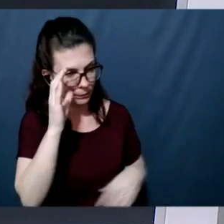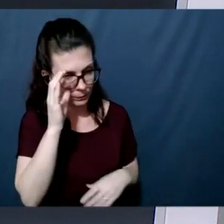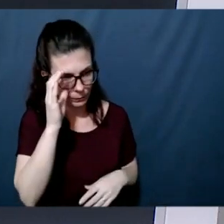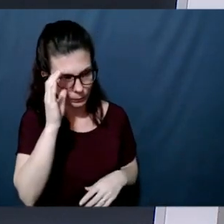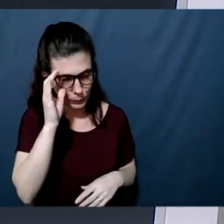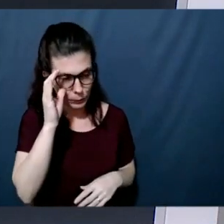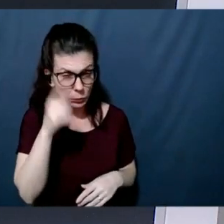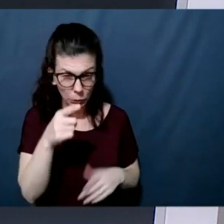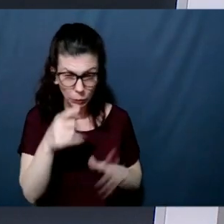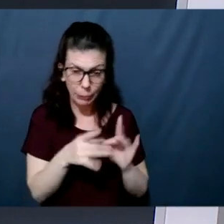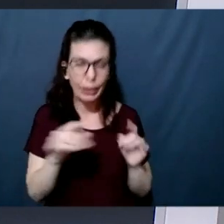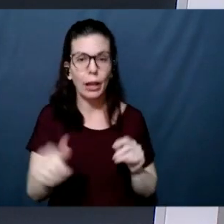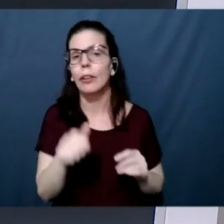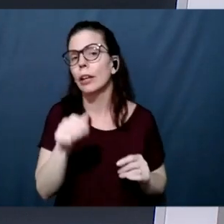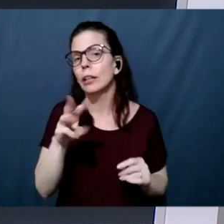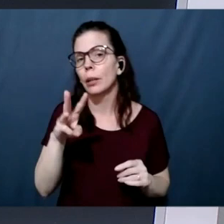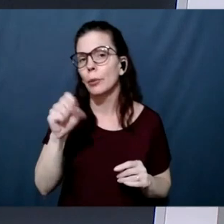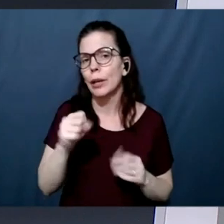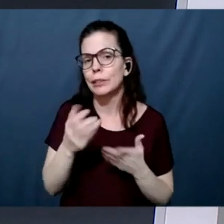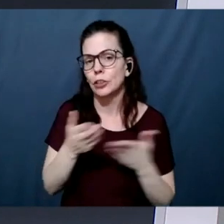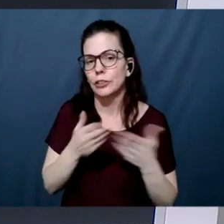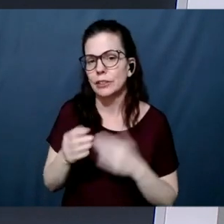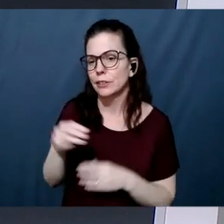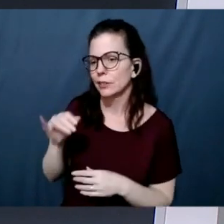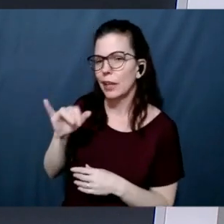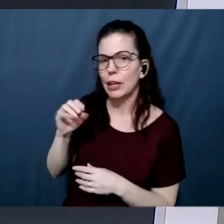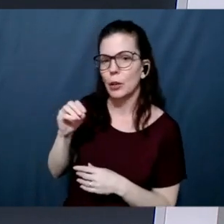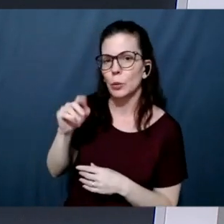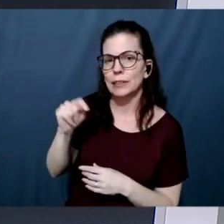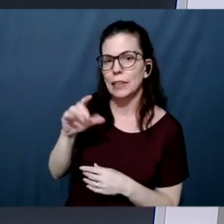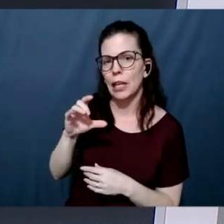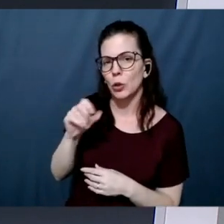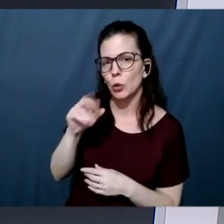which is IoT core and that's, what's really like brokering